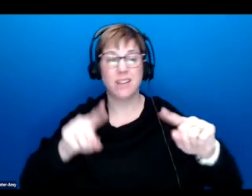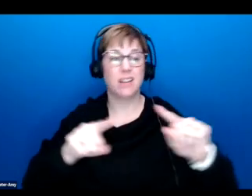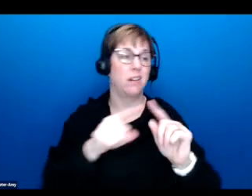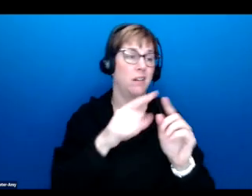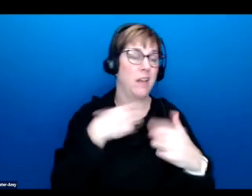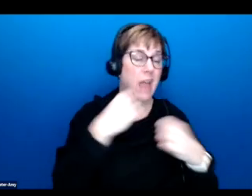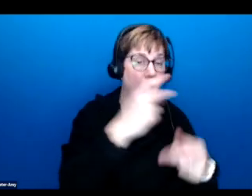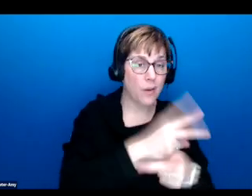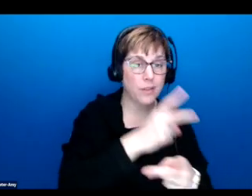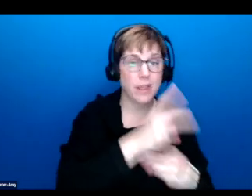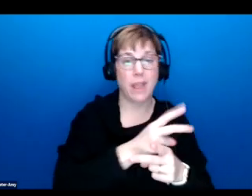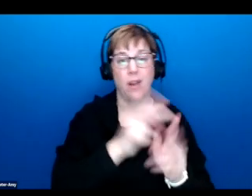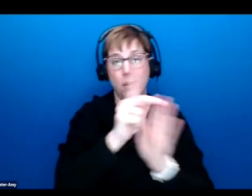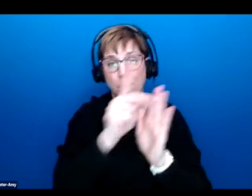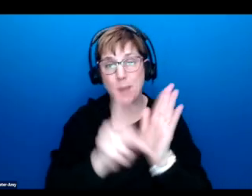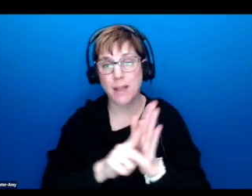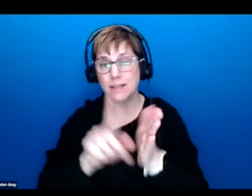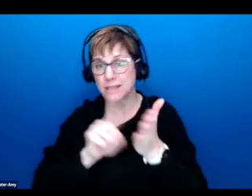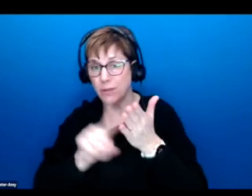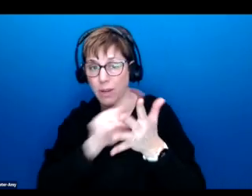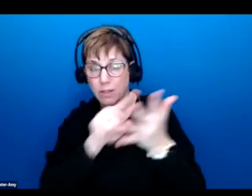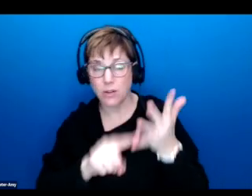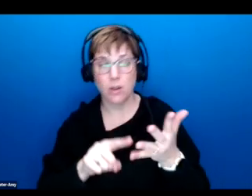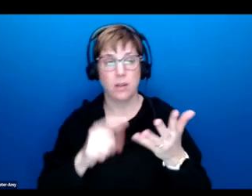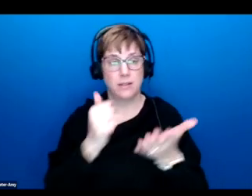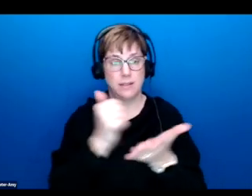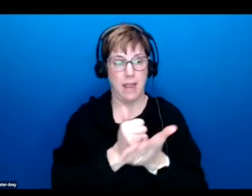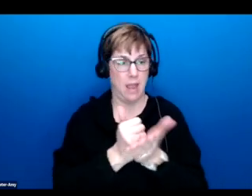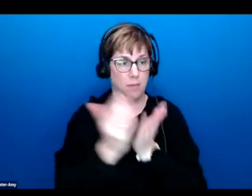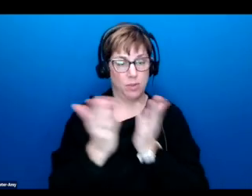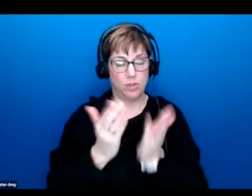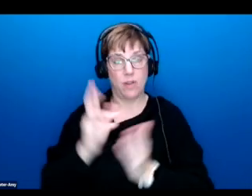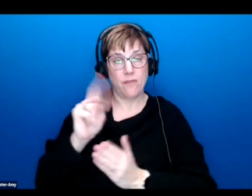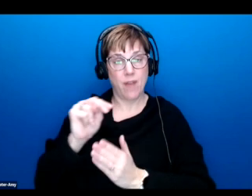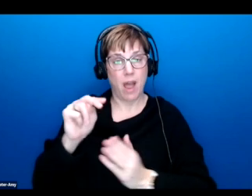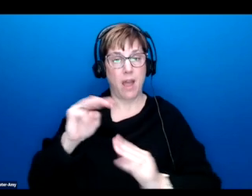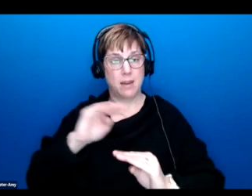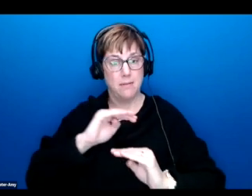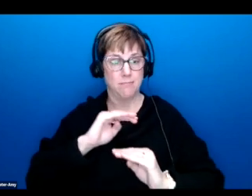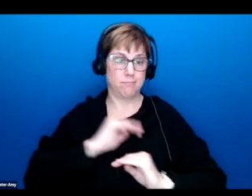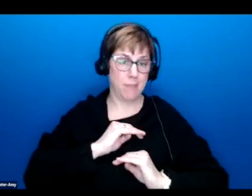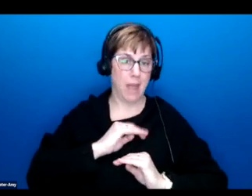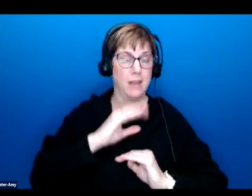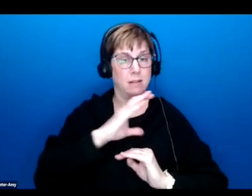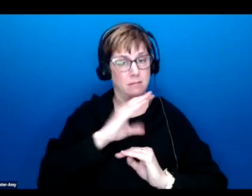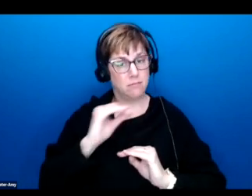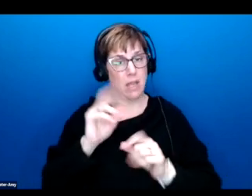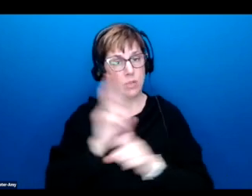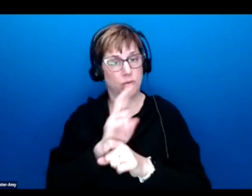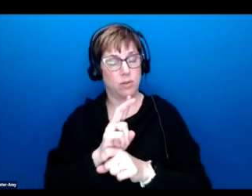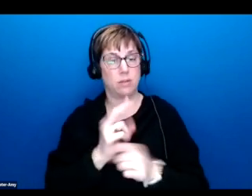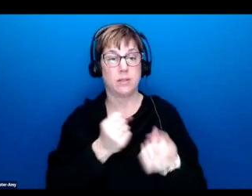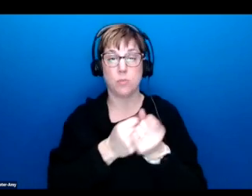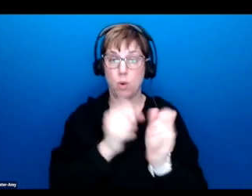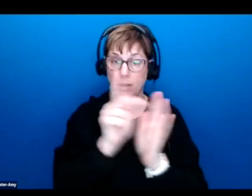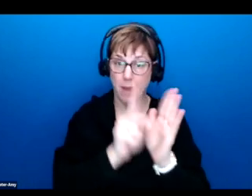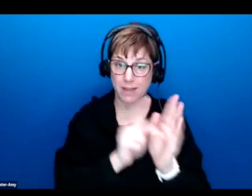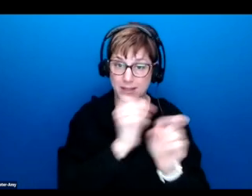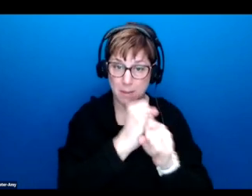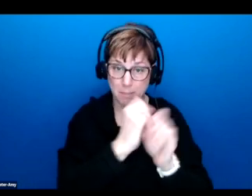and advocacy to address unmet need and utilization by supporting policymakers who address